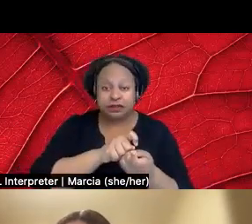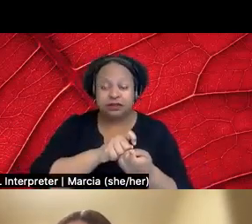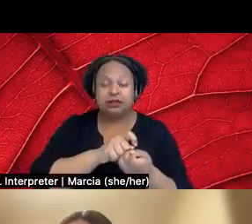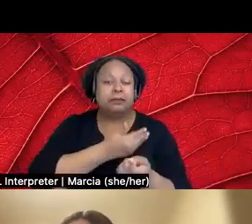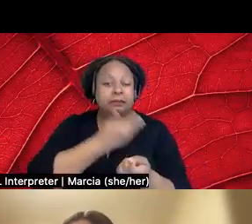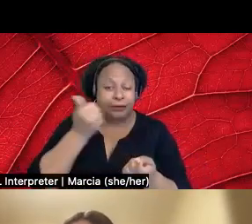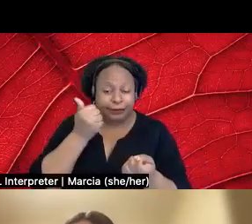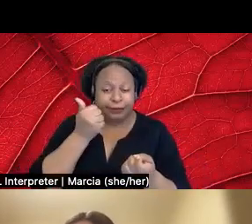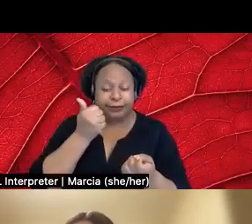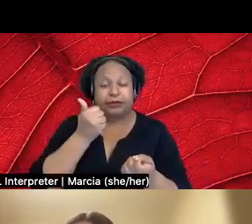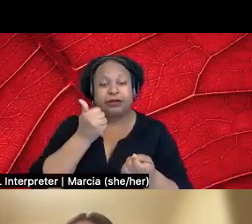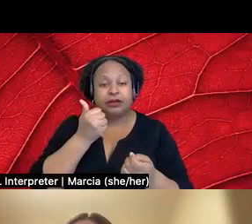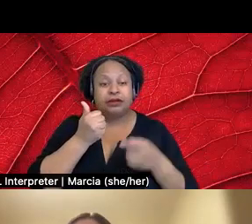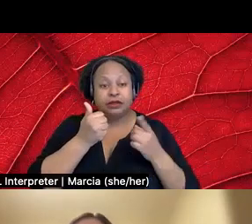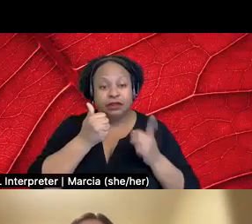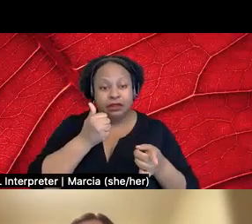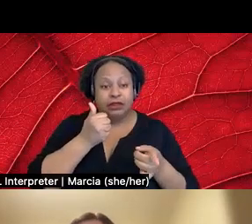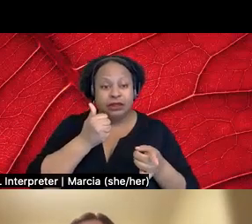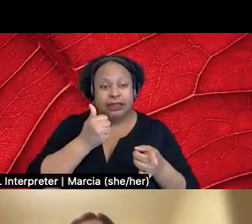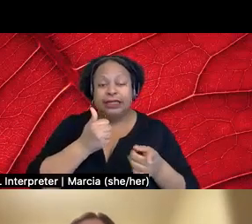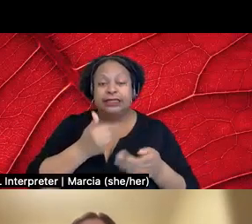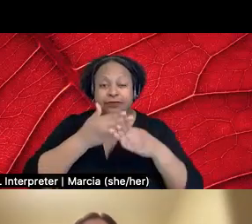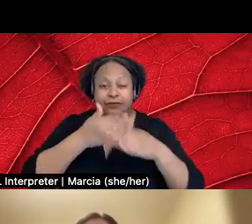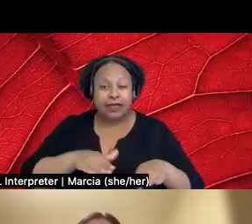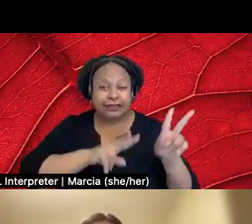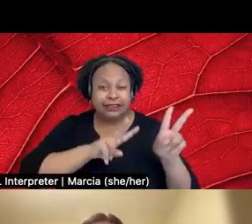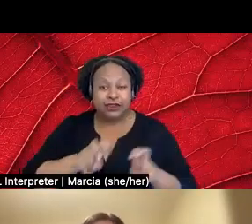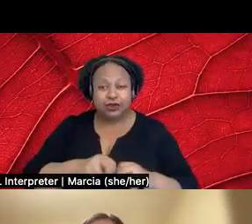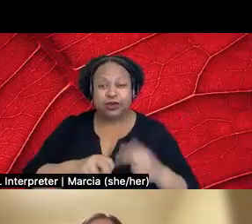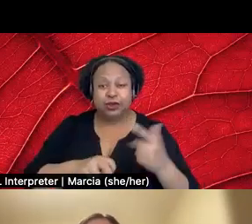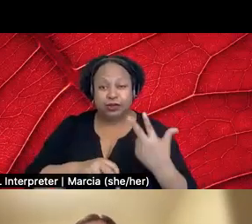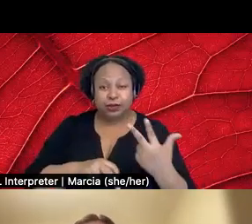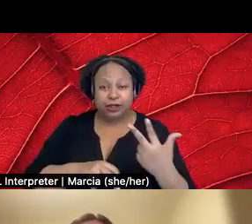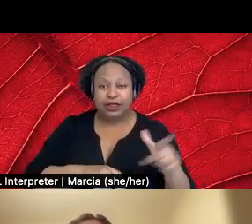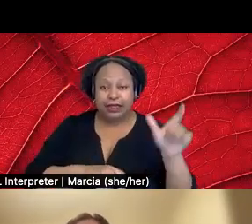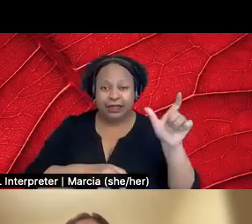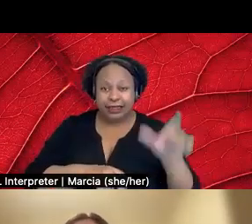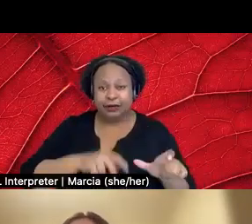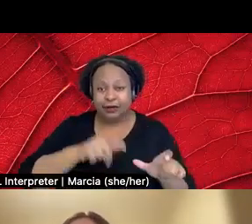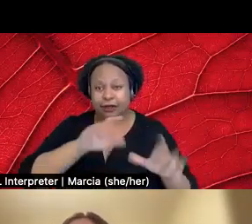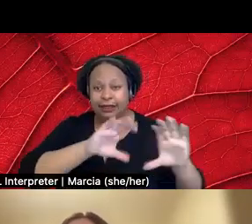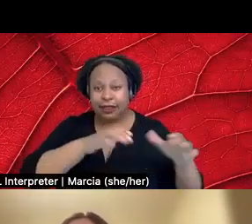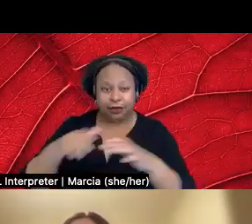It sorts the issues into three categories of self-care, productivity, and leisure.